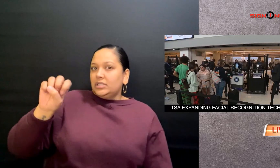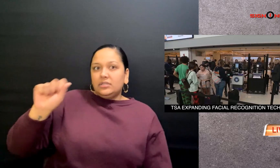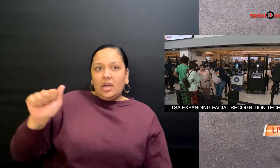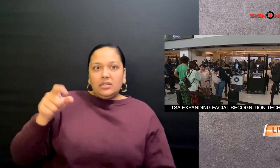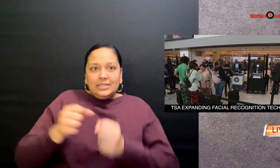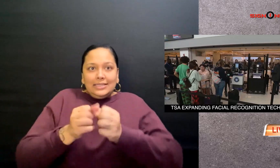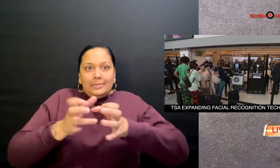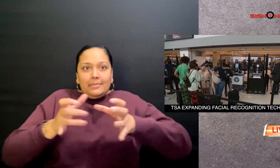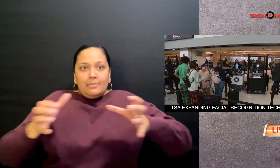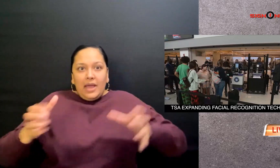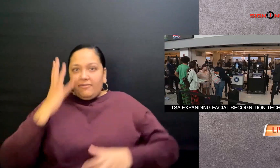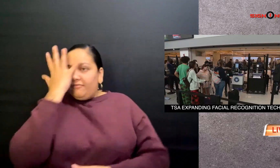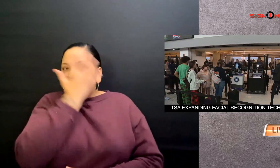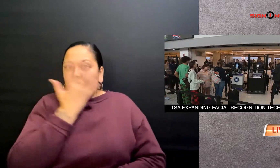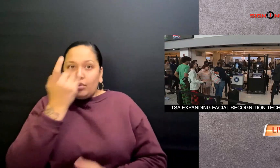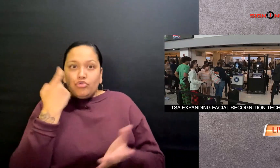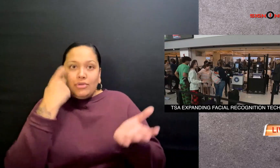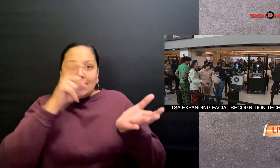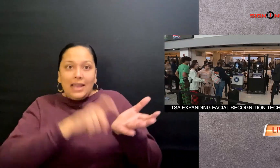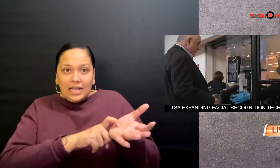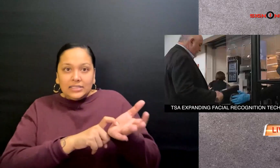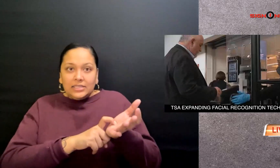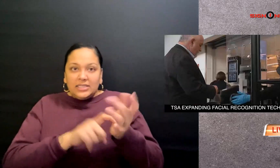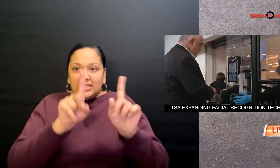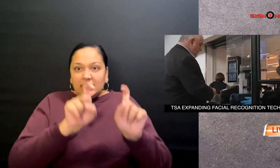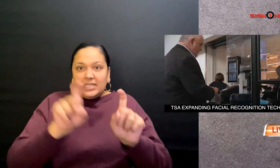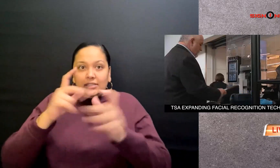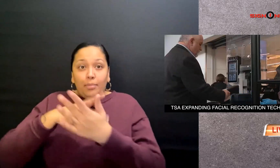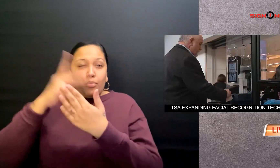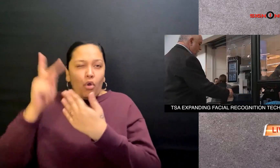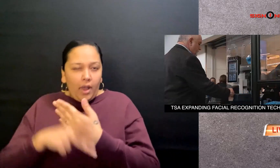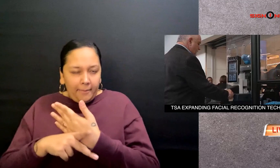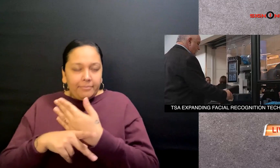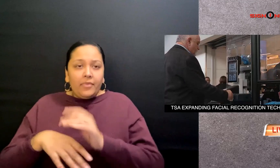that's because TSA is expanding its facial recognition test program